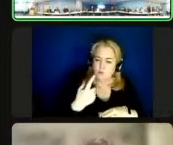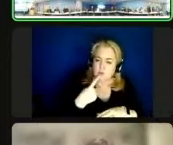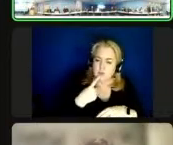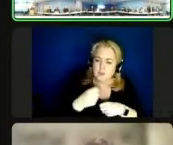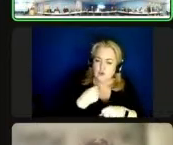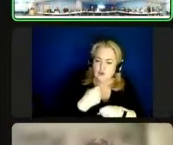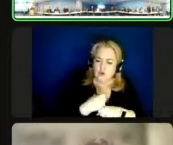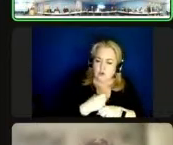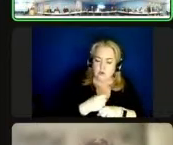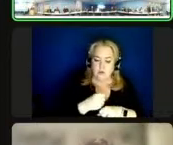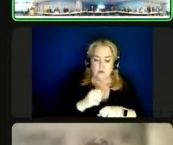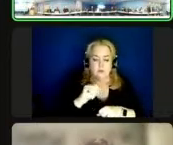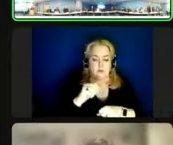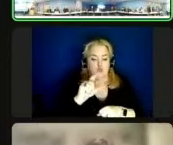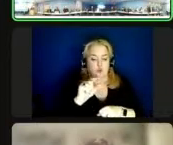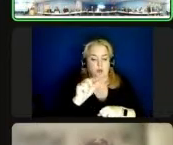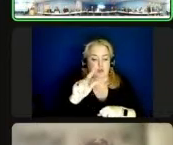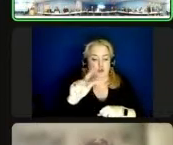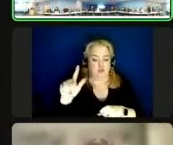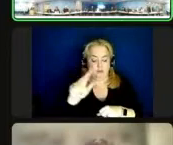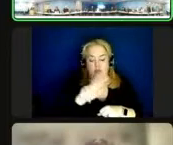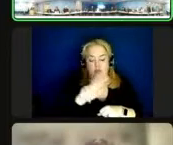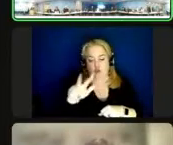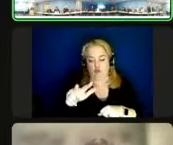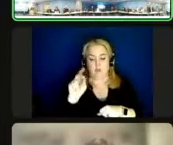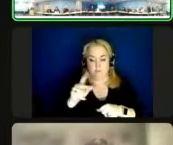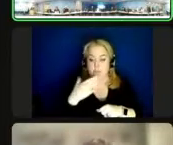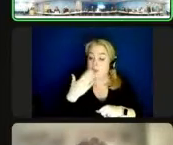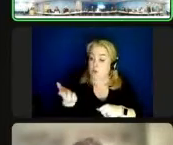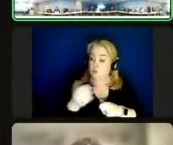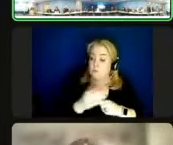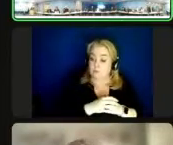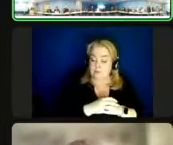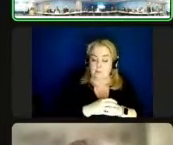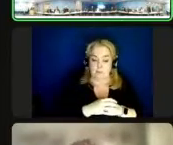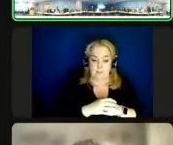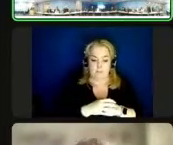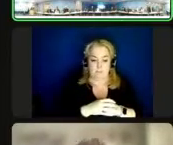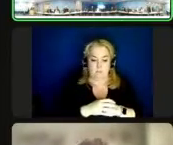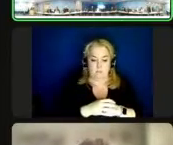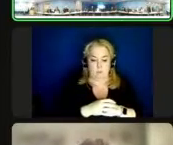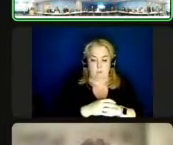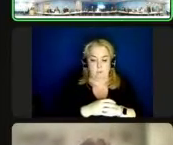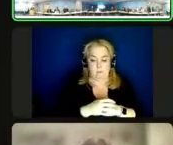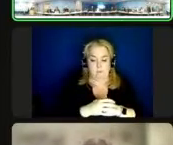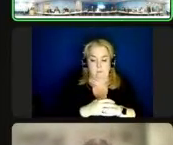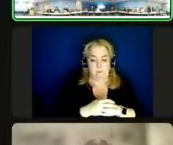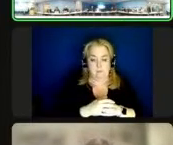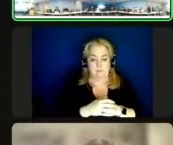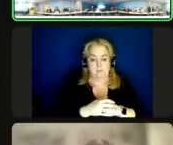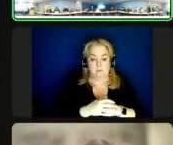DO IS GET US THERE AND BY THAT